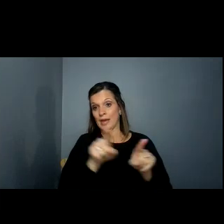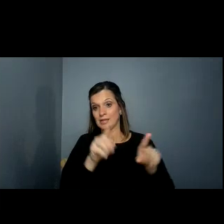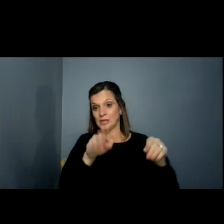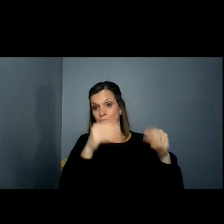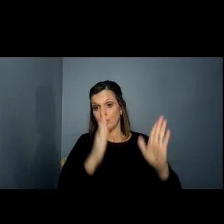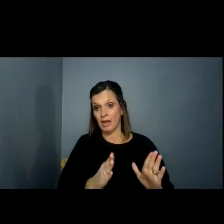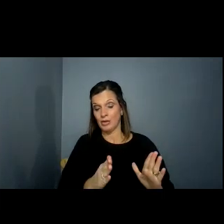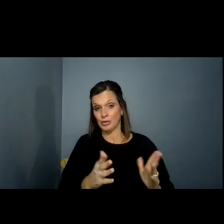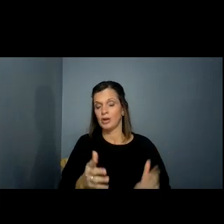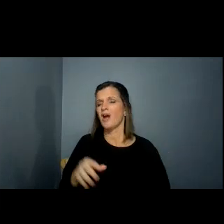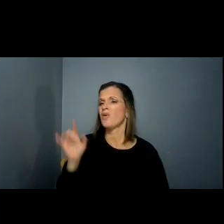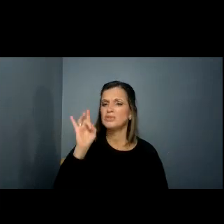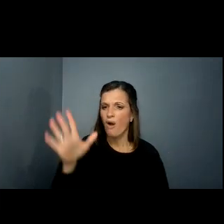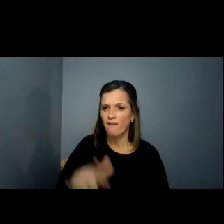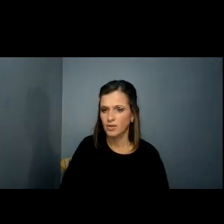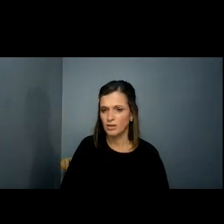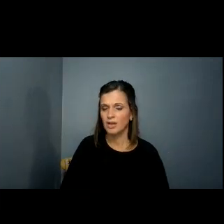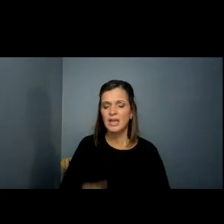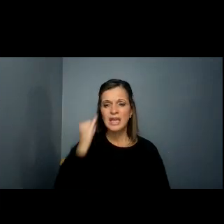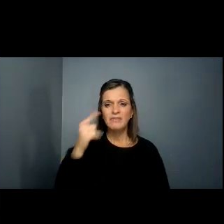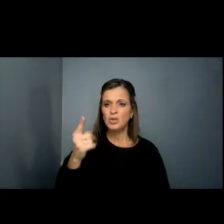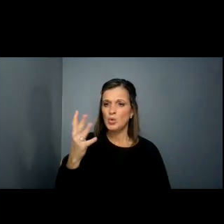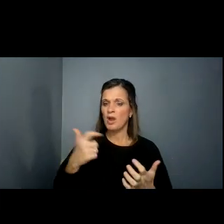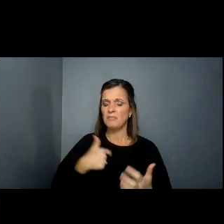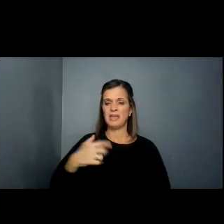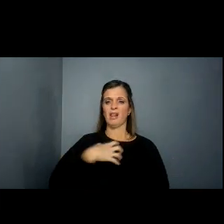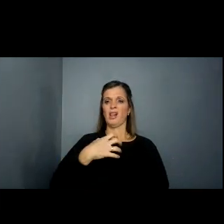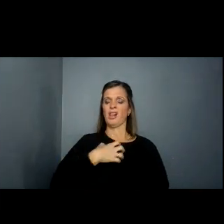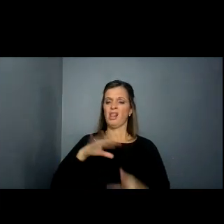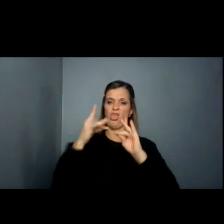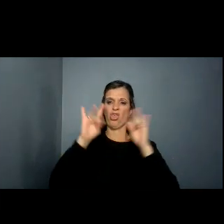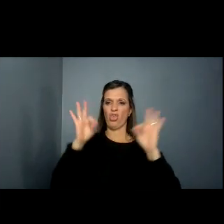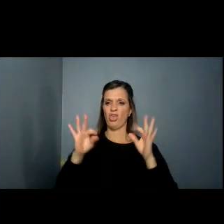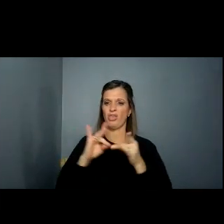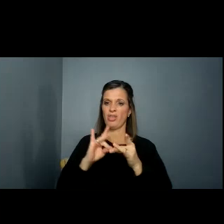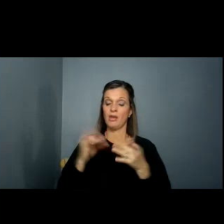I just give me on insurance. It just uses up so much of my time